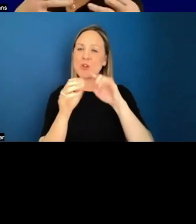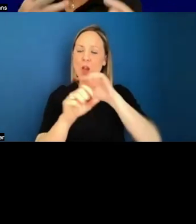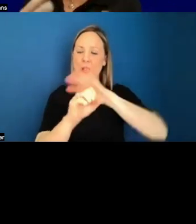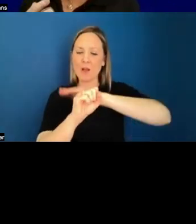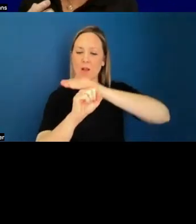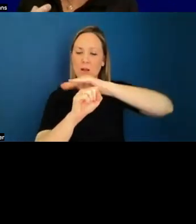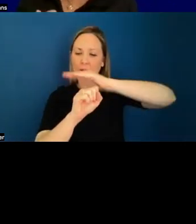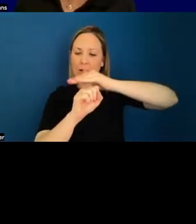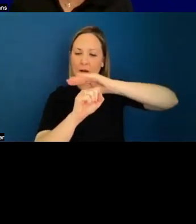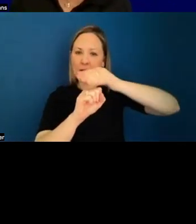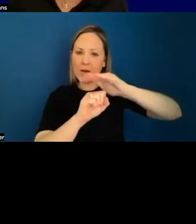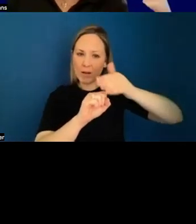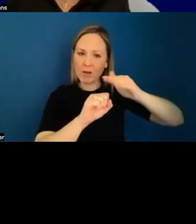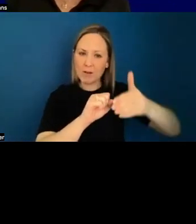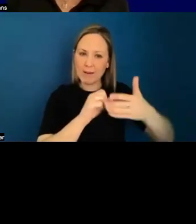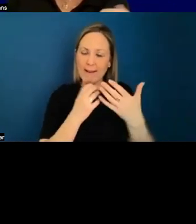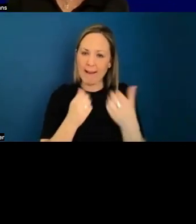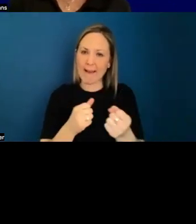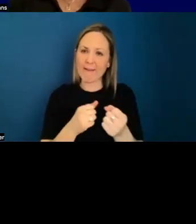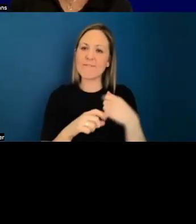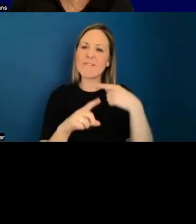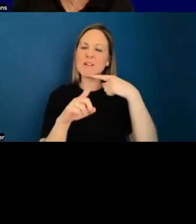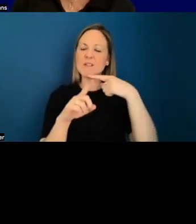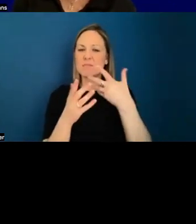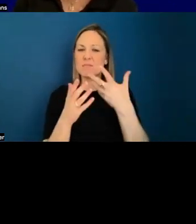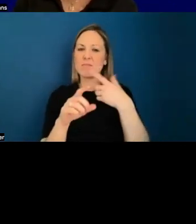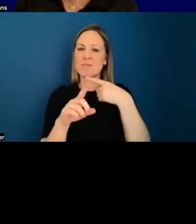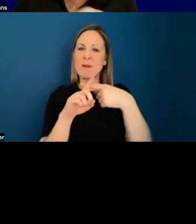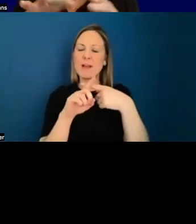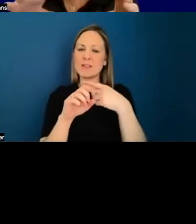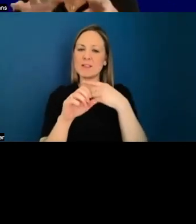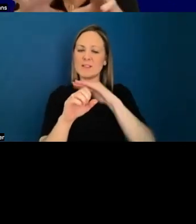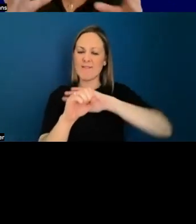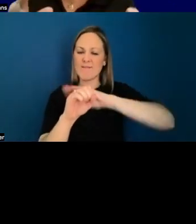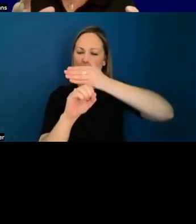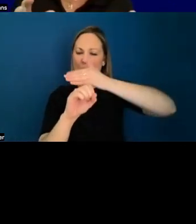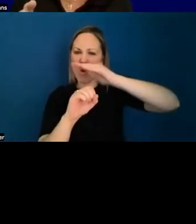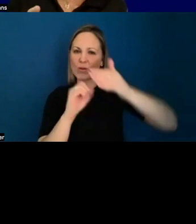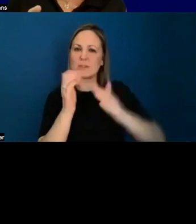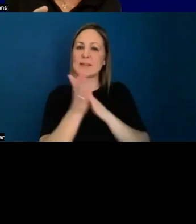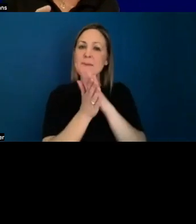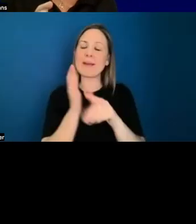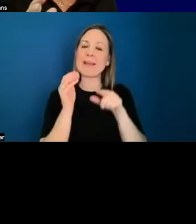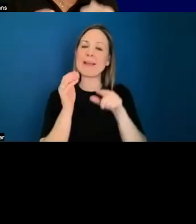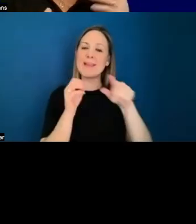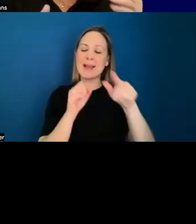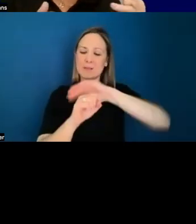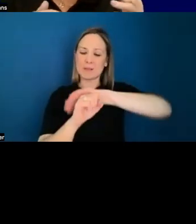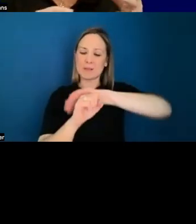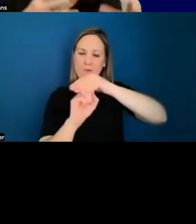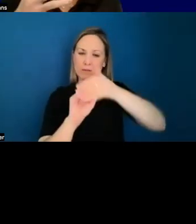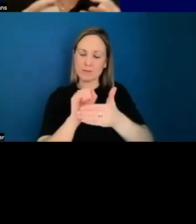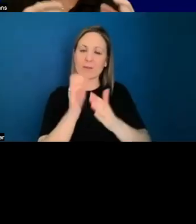called sulci and folds which we call gyri and that increases the surface area allowing large